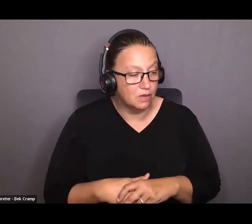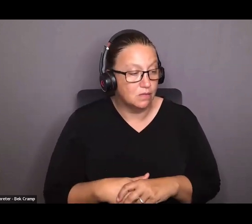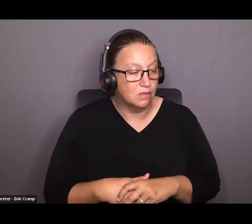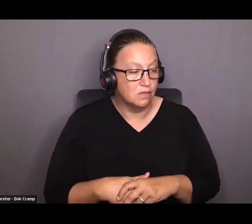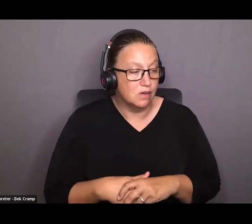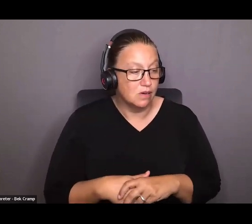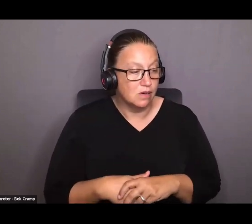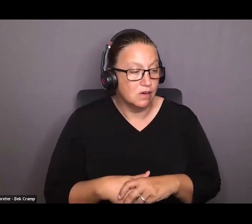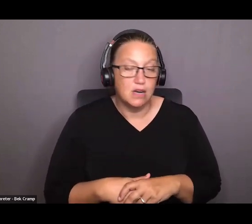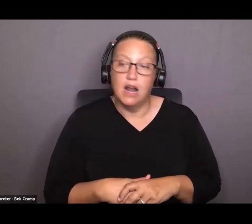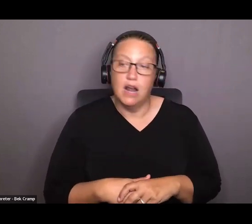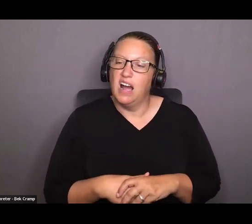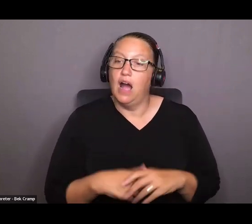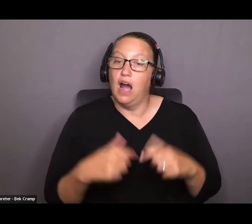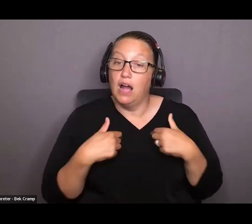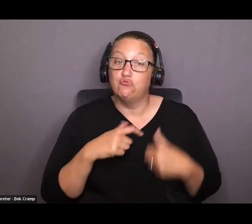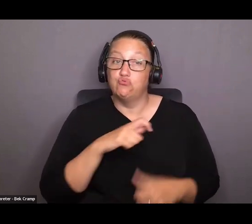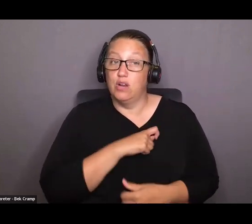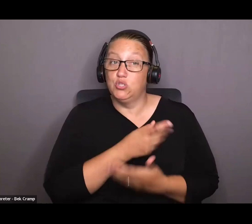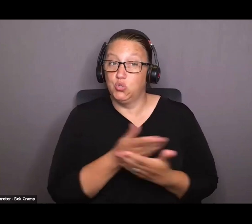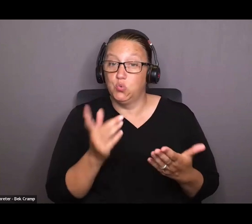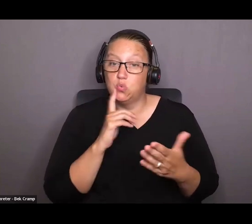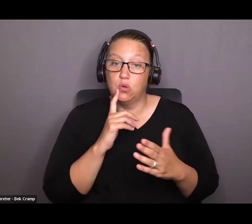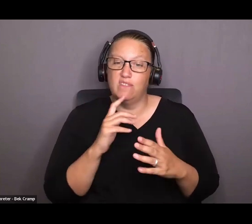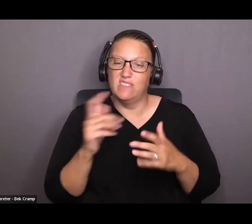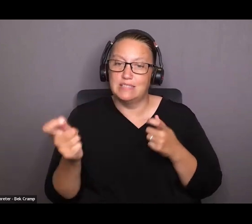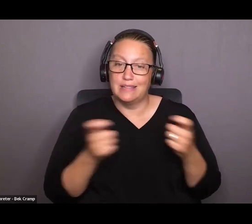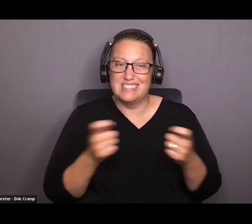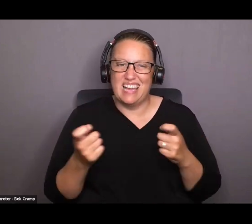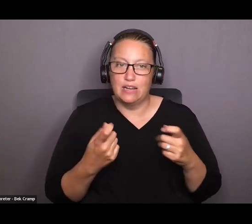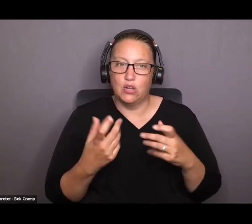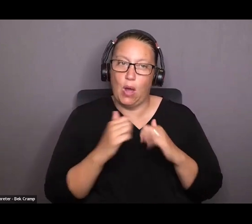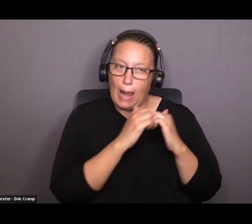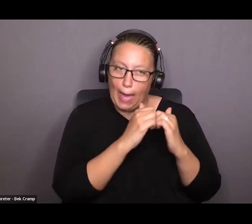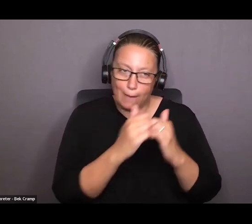collaborative and inclusive disability led research through its research agenda.